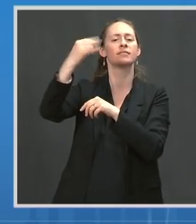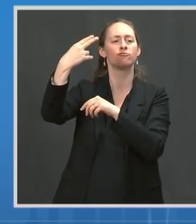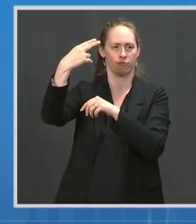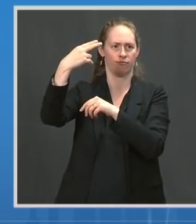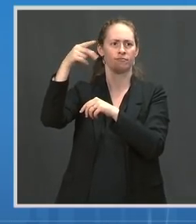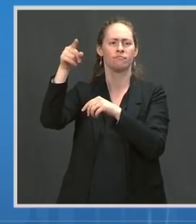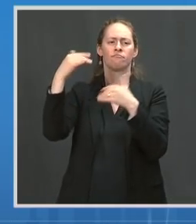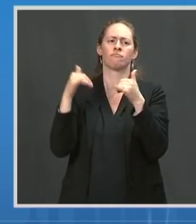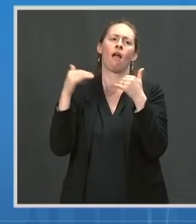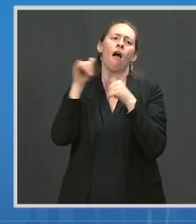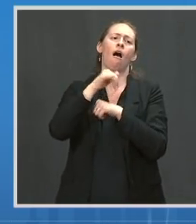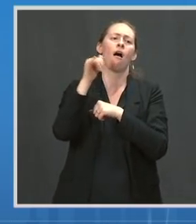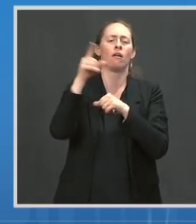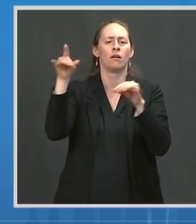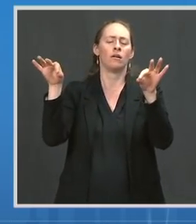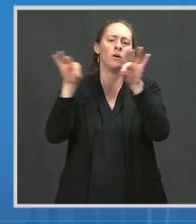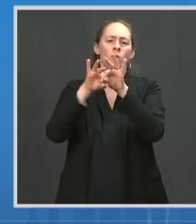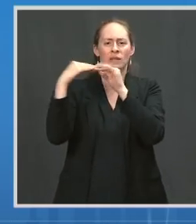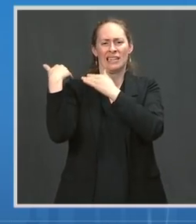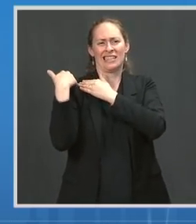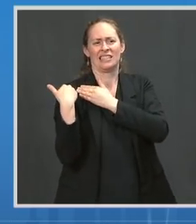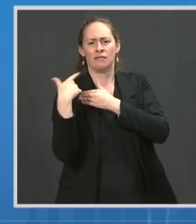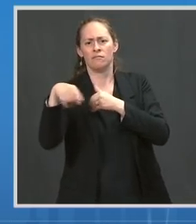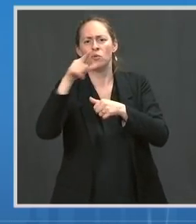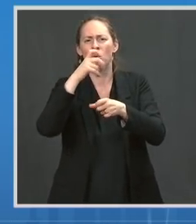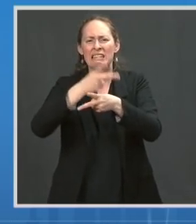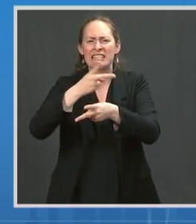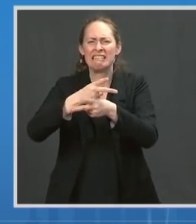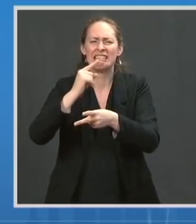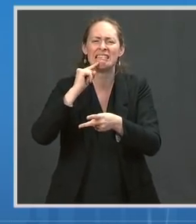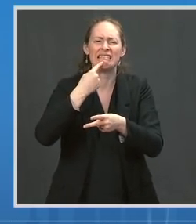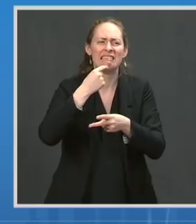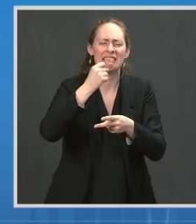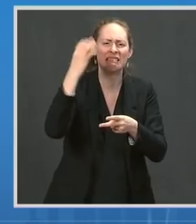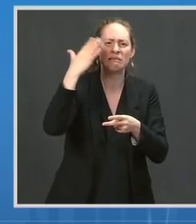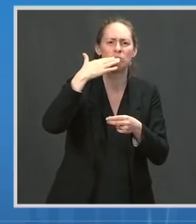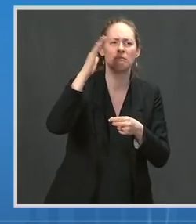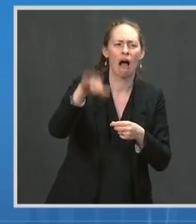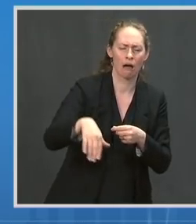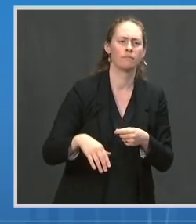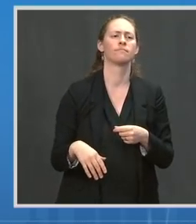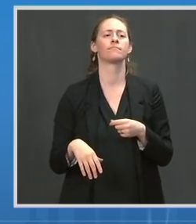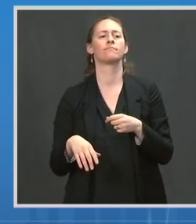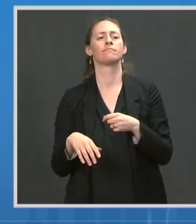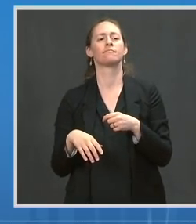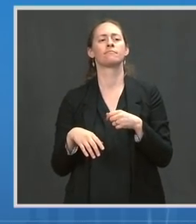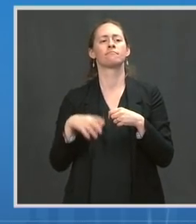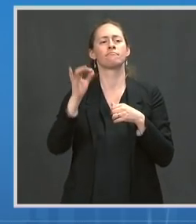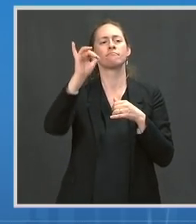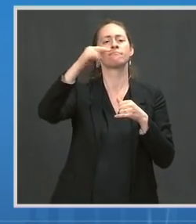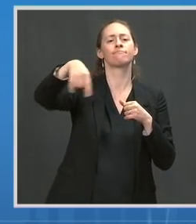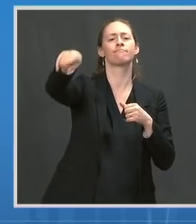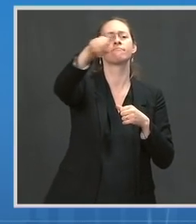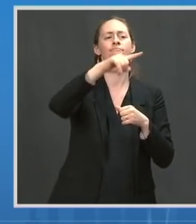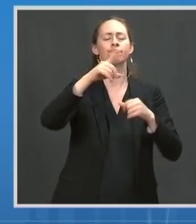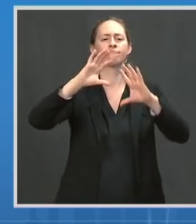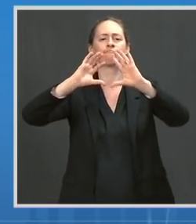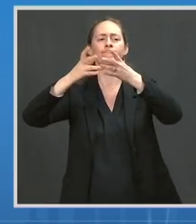who is the Chief of Infectious Diseases at Weill Cornell Medicine in New York City. As you can see from this group, the members --